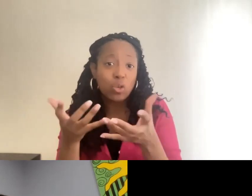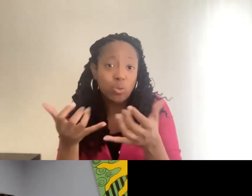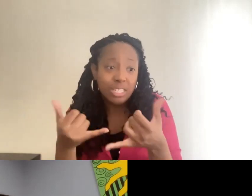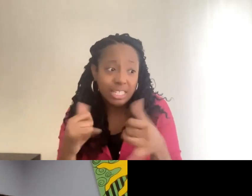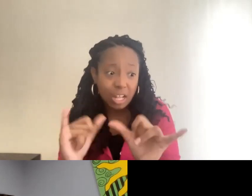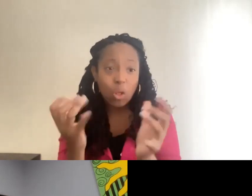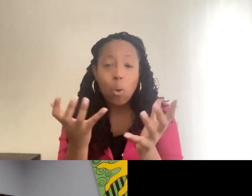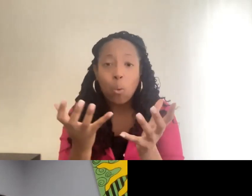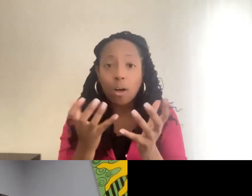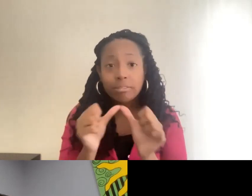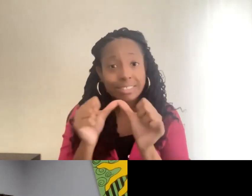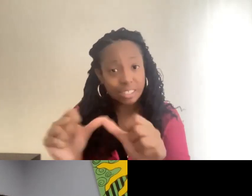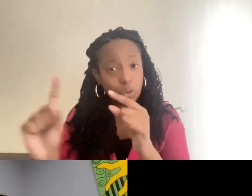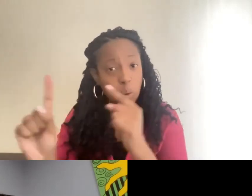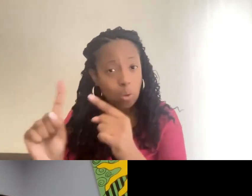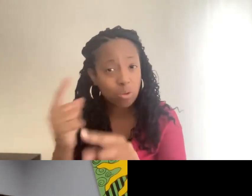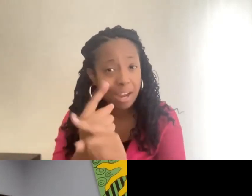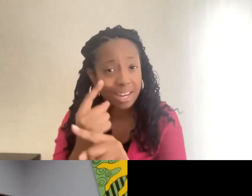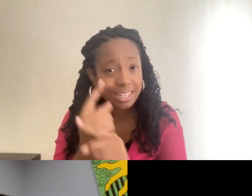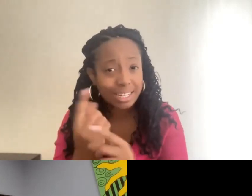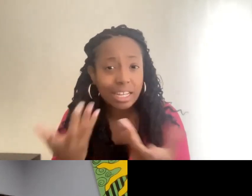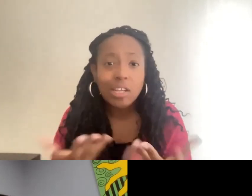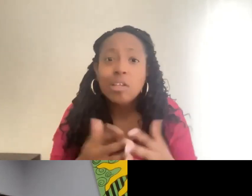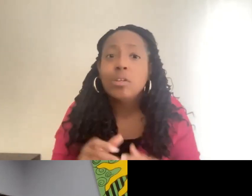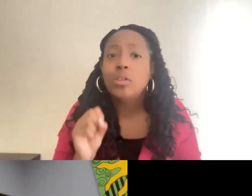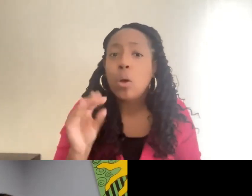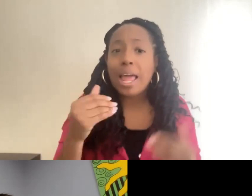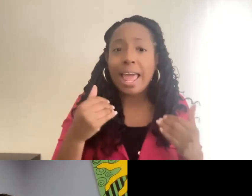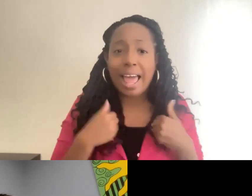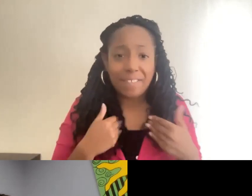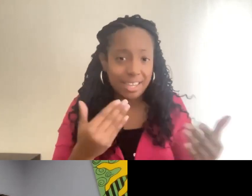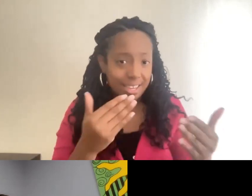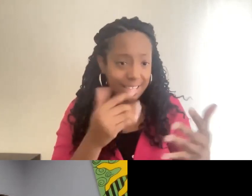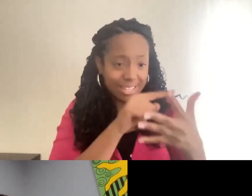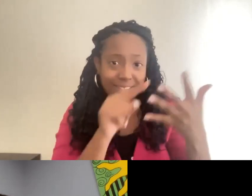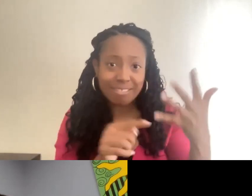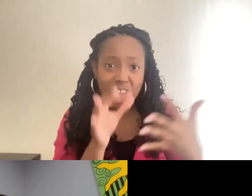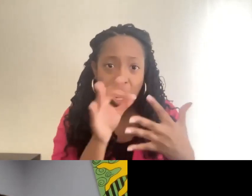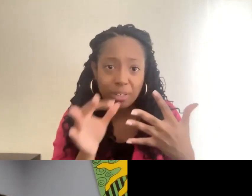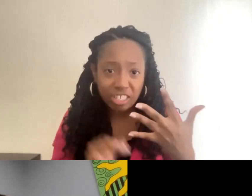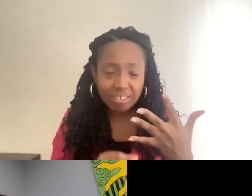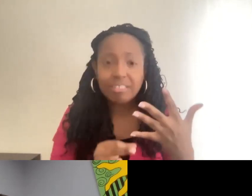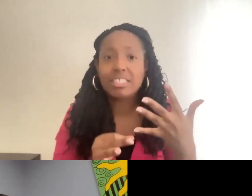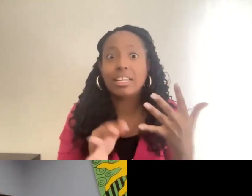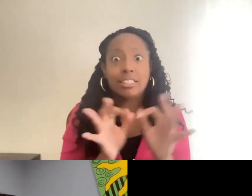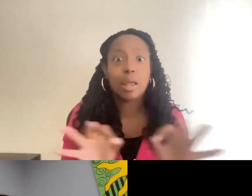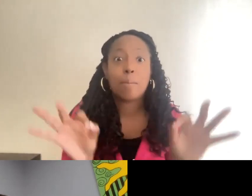planning our timing right and so having these layers right set up are crucial so savings is